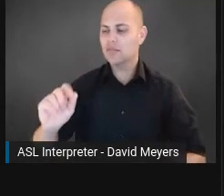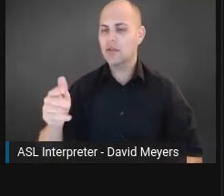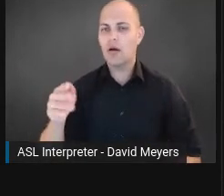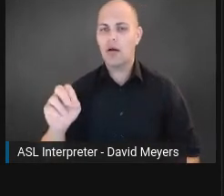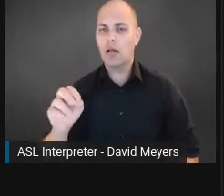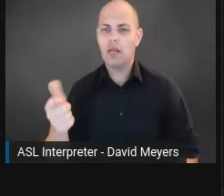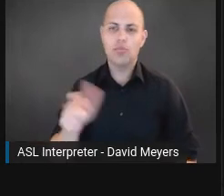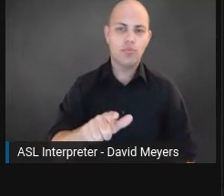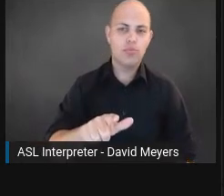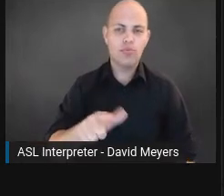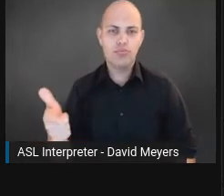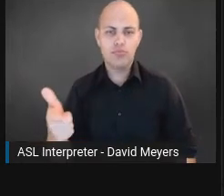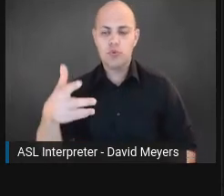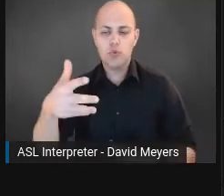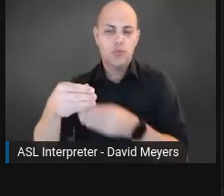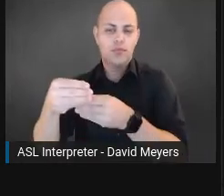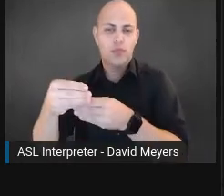Toggle panel two, collapsed button.